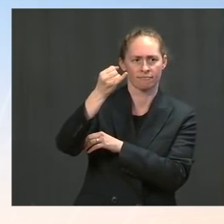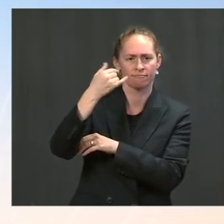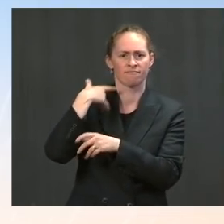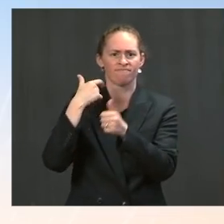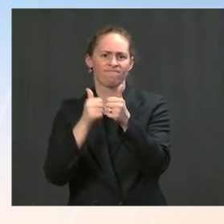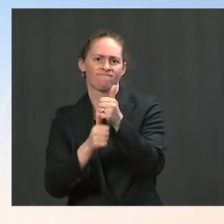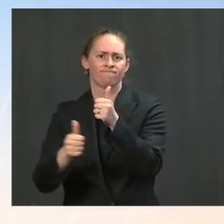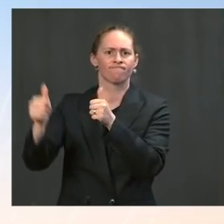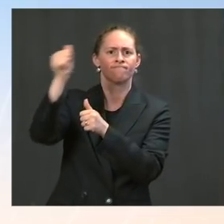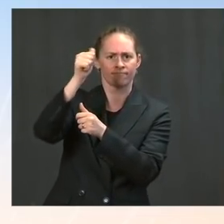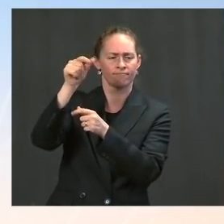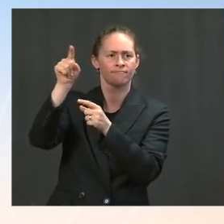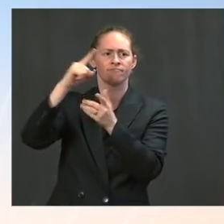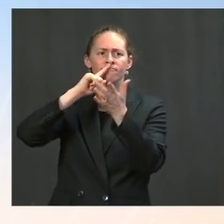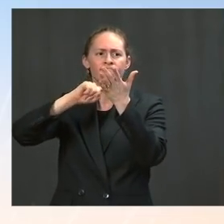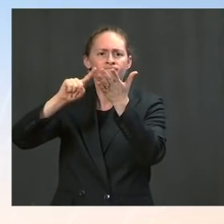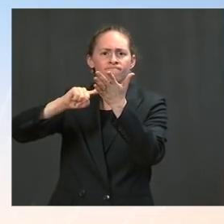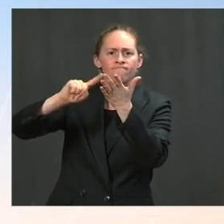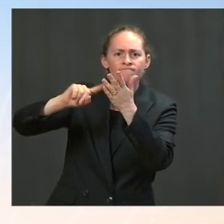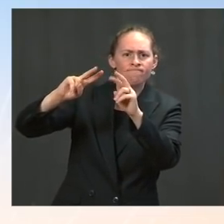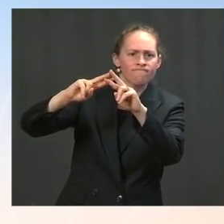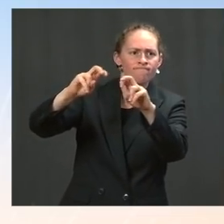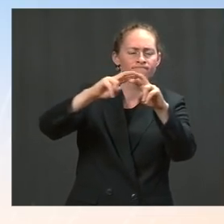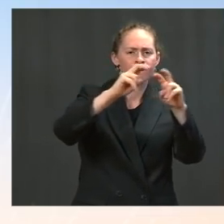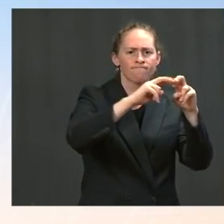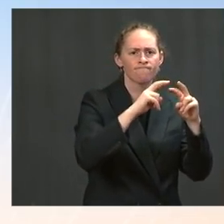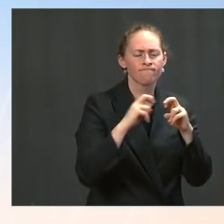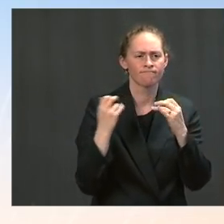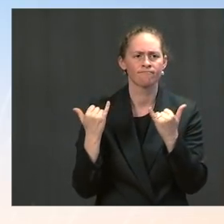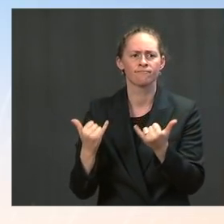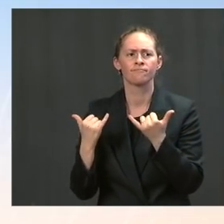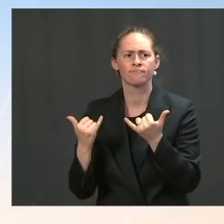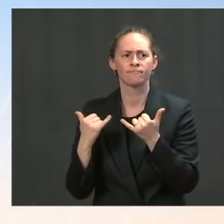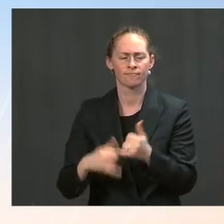that's the latest embarrassment in a string of embarrassments for the FBI this summer.